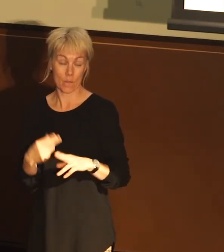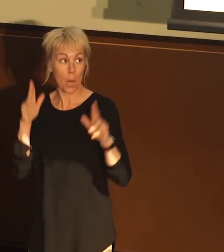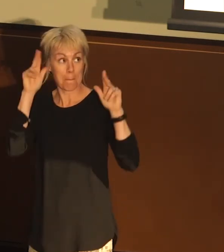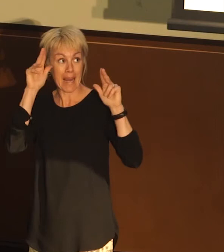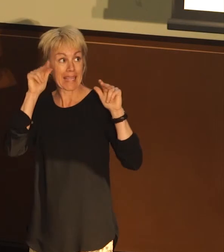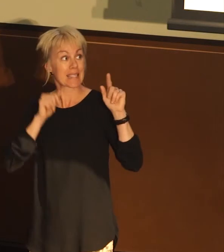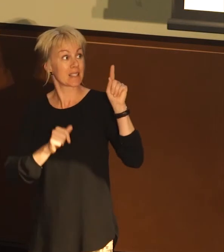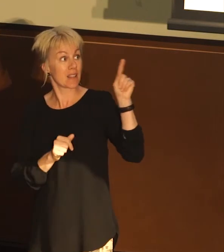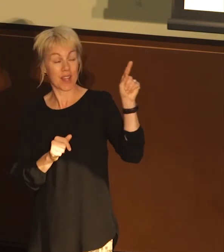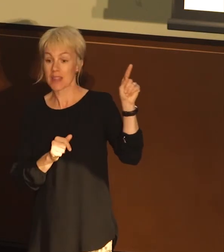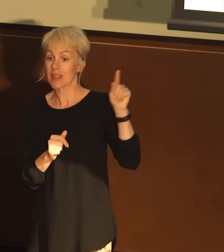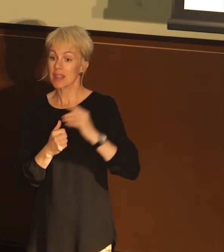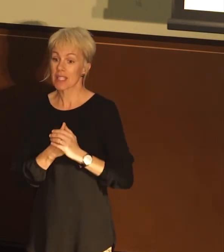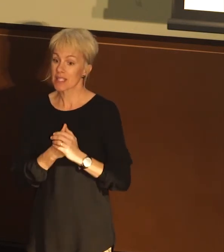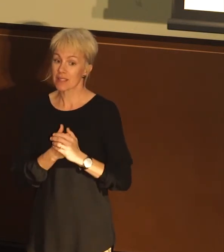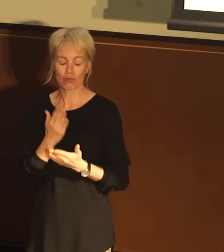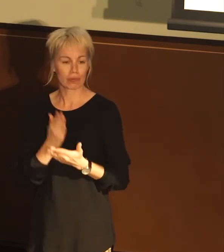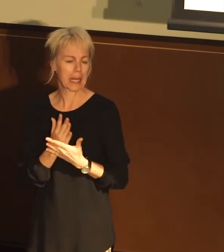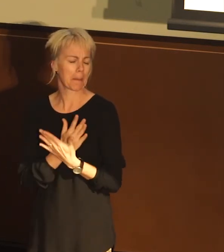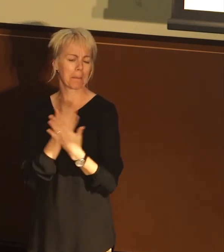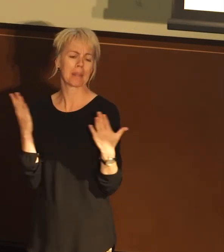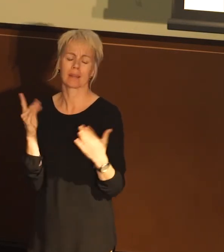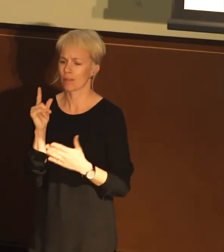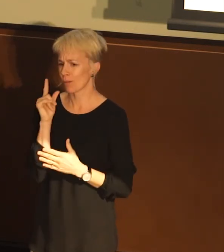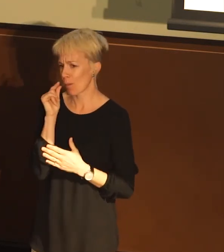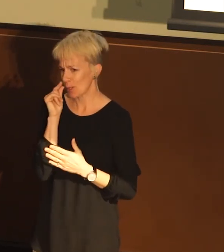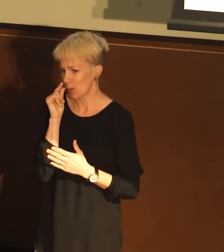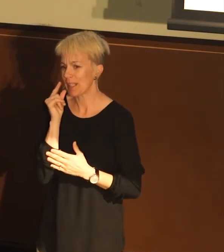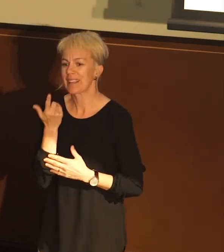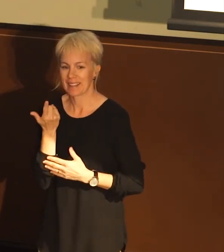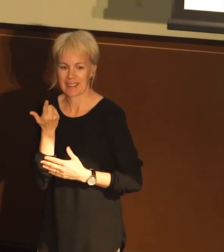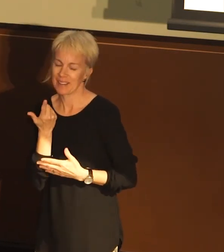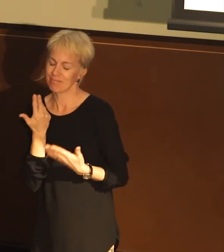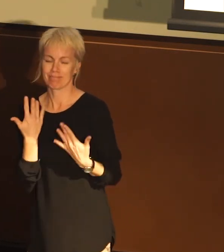a very big opportunity for us to be able to do that for them.